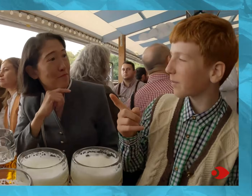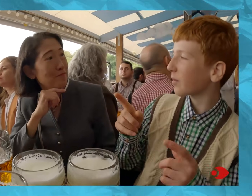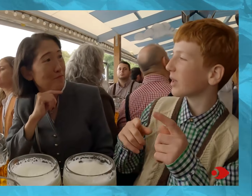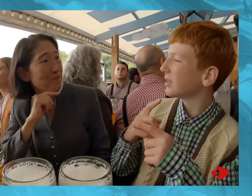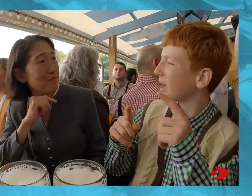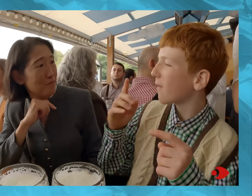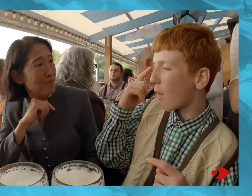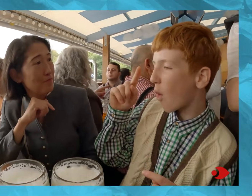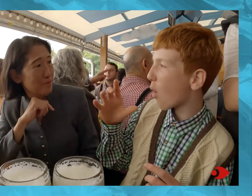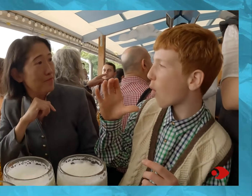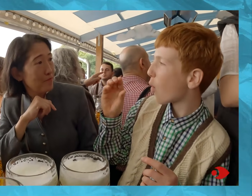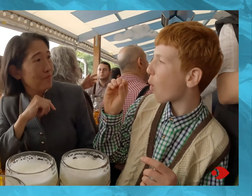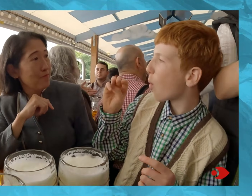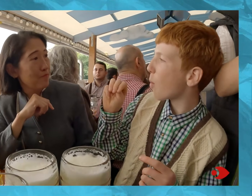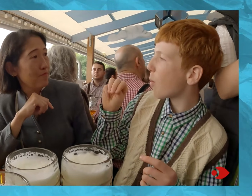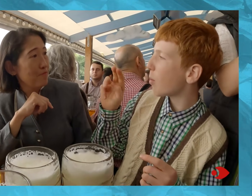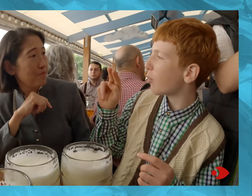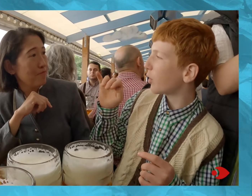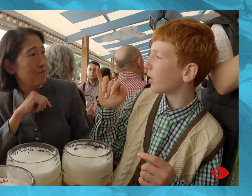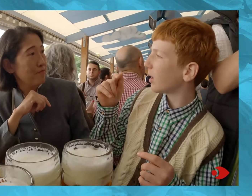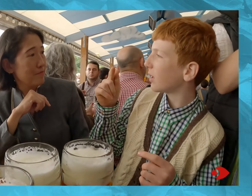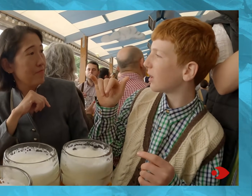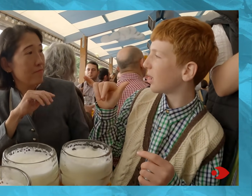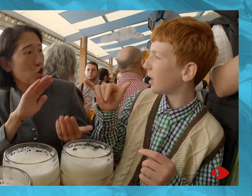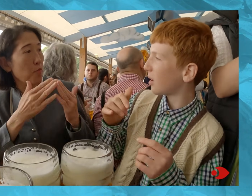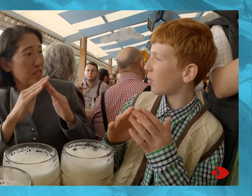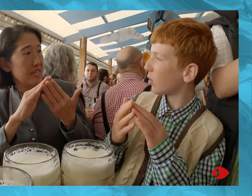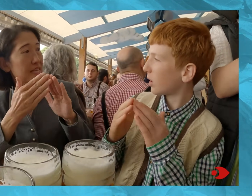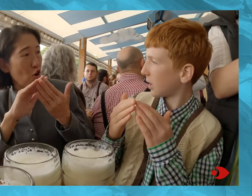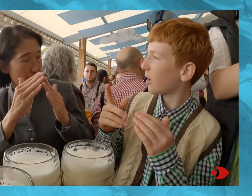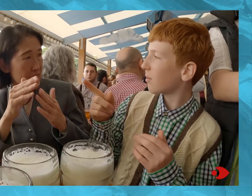What's the sign for COMMUNITY? Community.